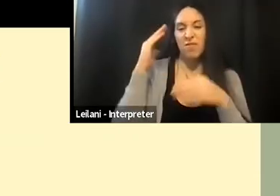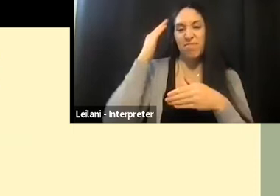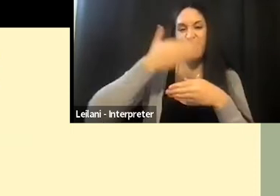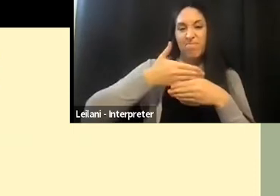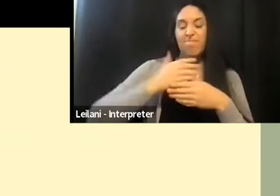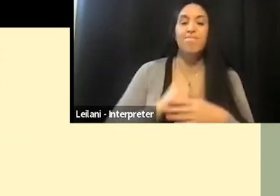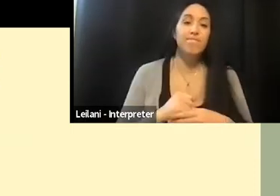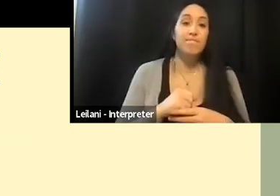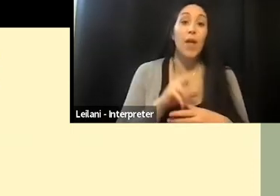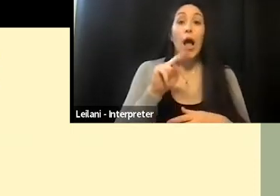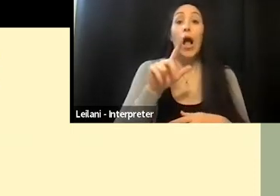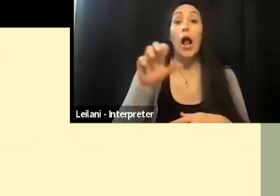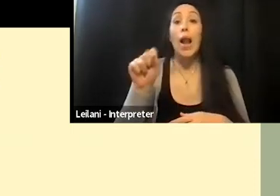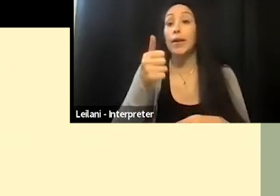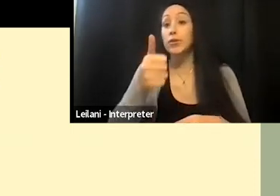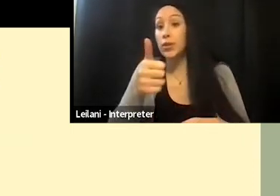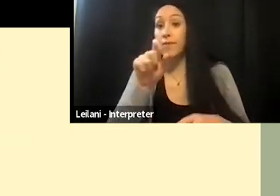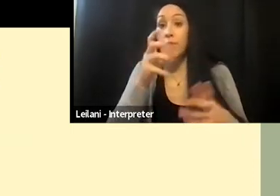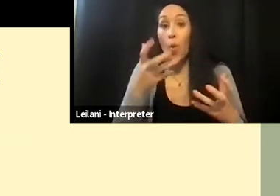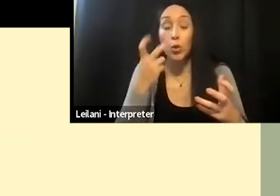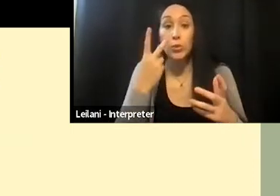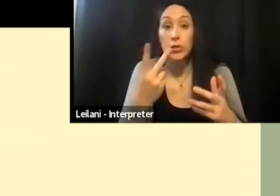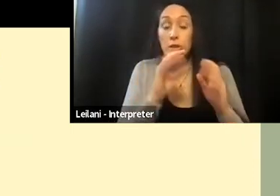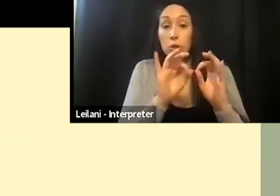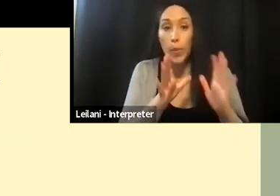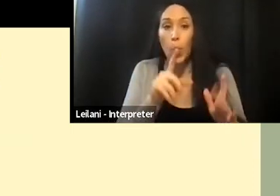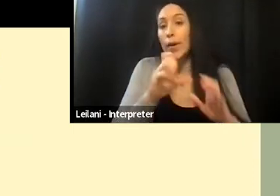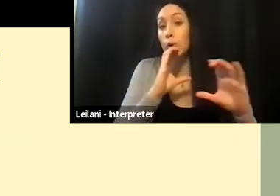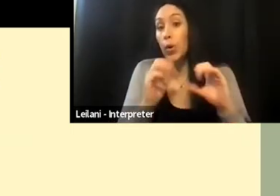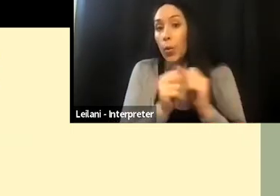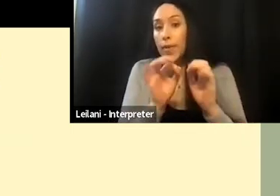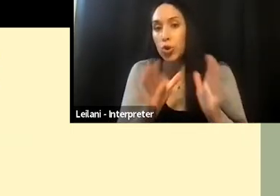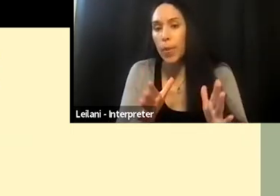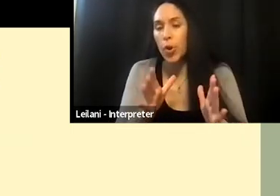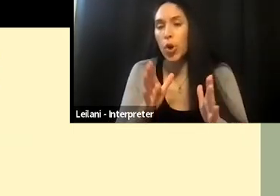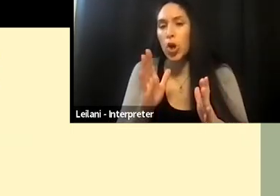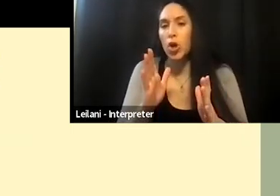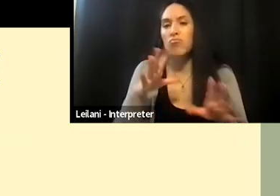with the American Sign Language interpreters. And I will be turning off my camera also.